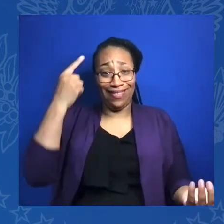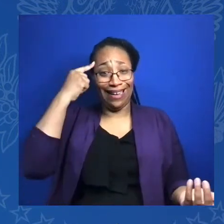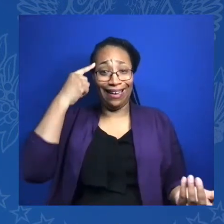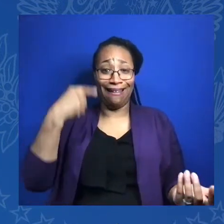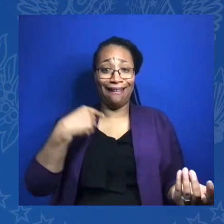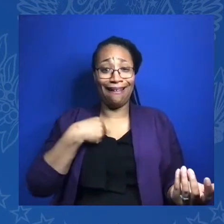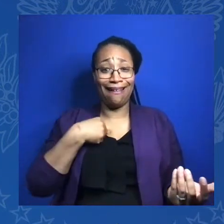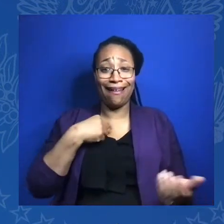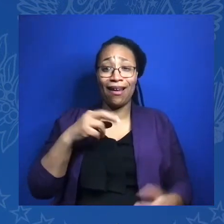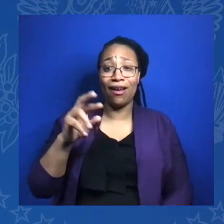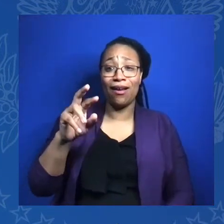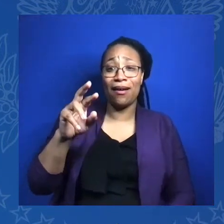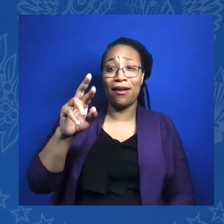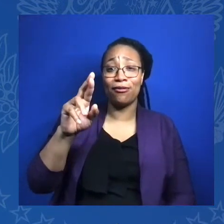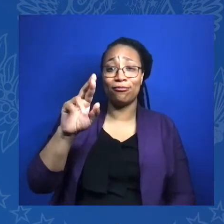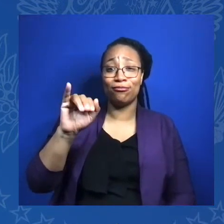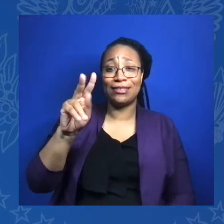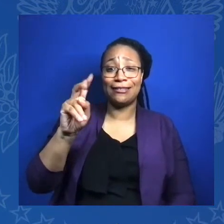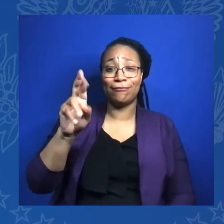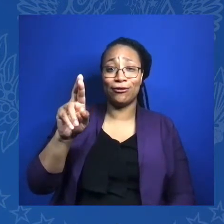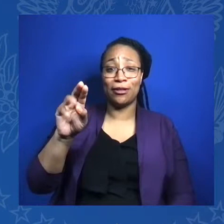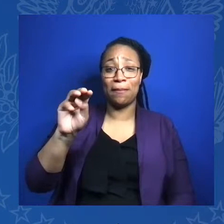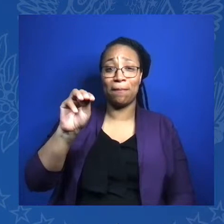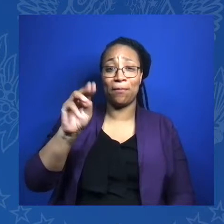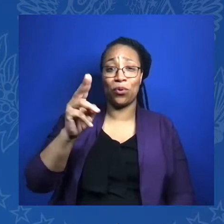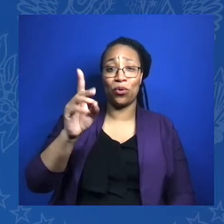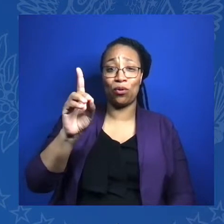How could I dislike the guy who makes me look like Harry Styles?